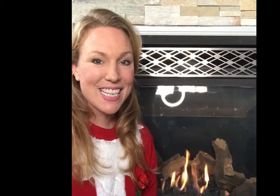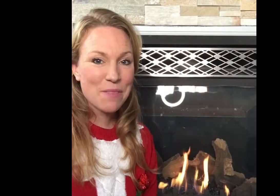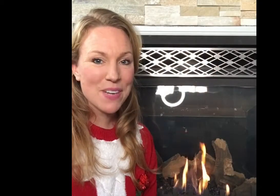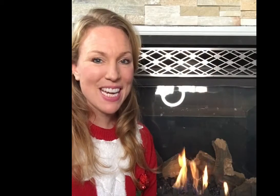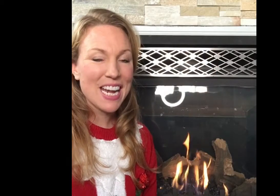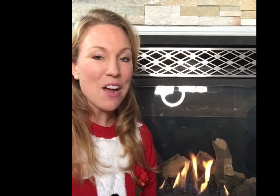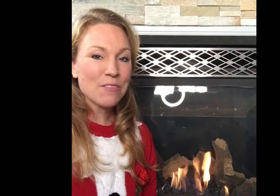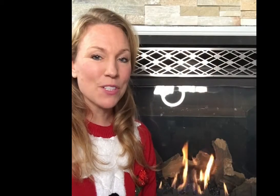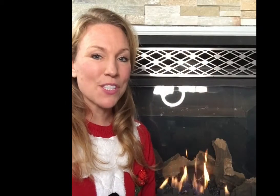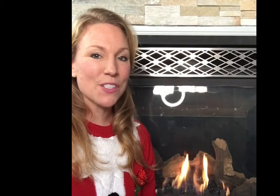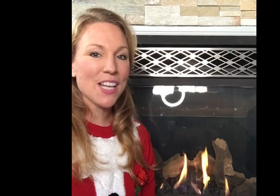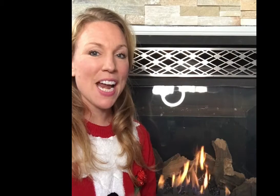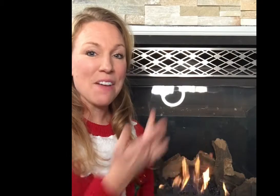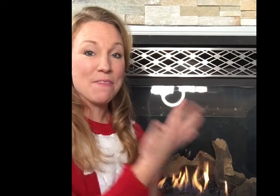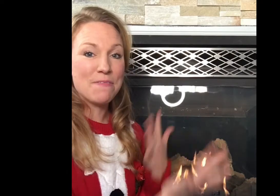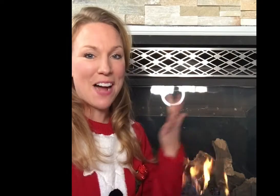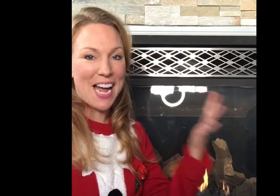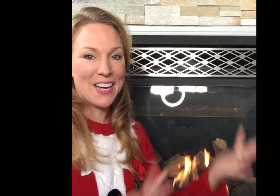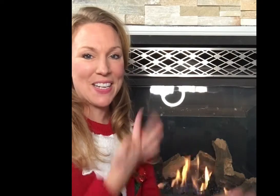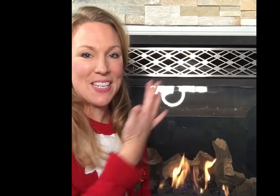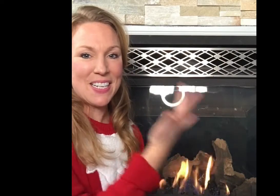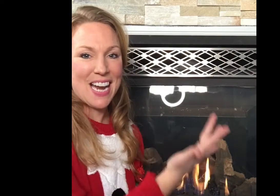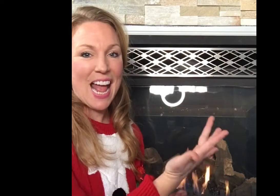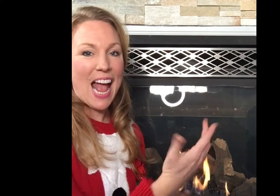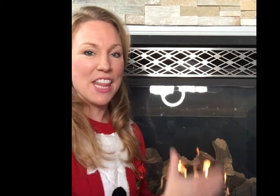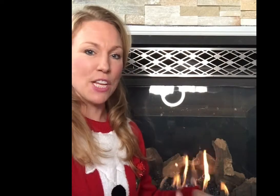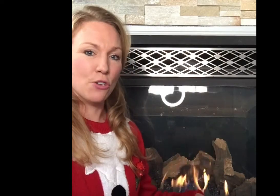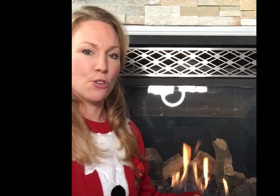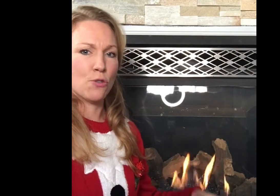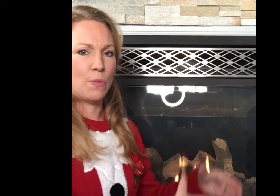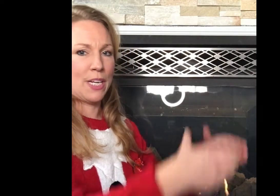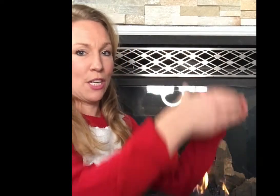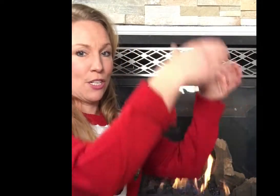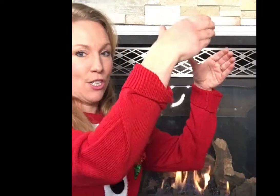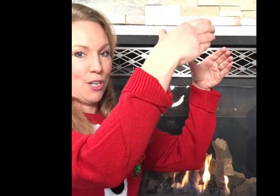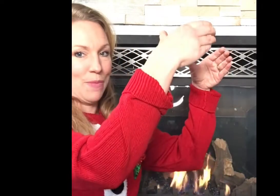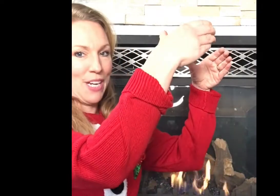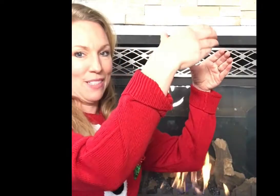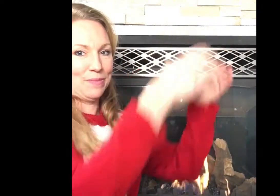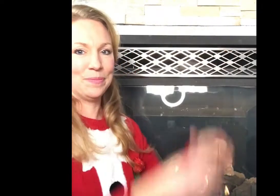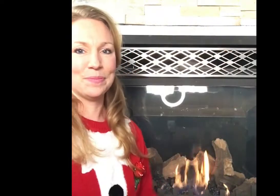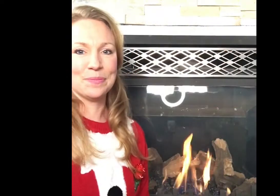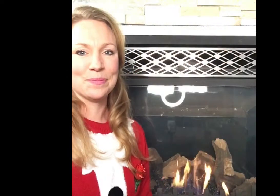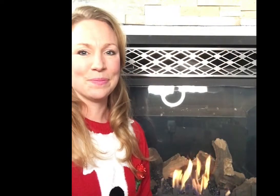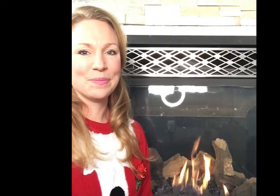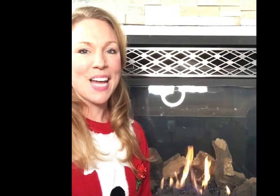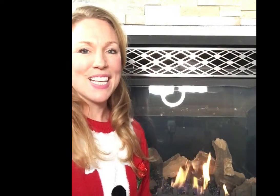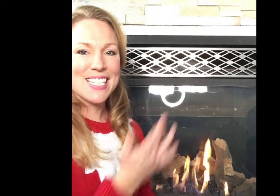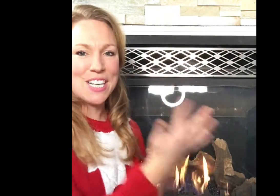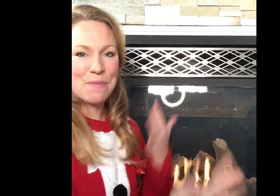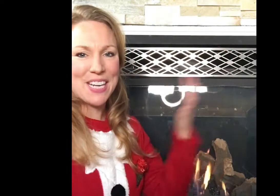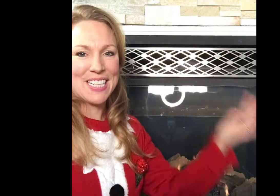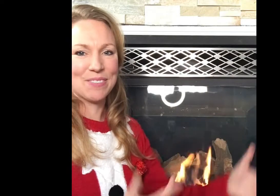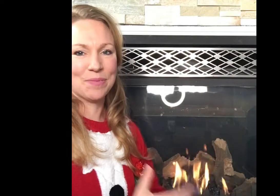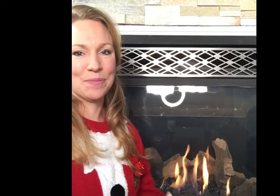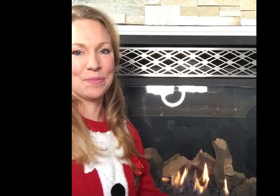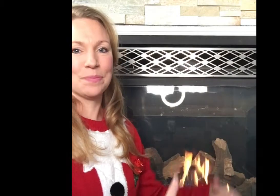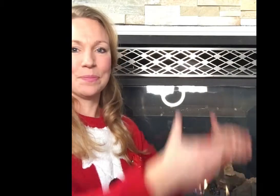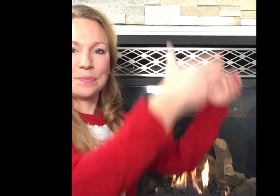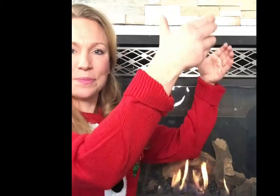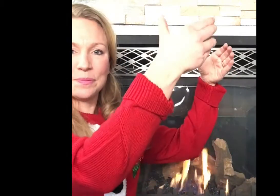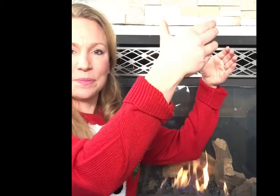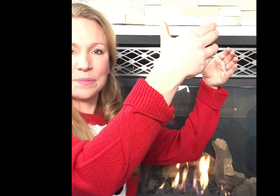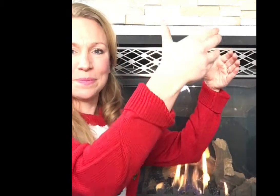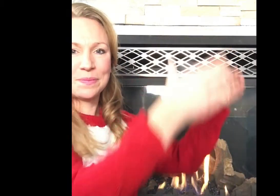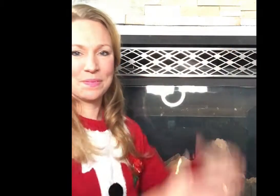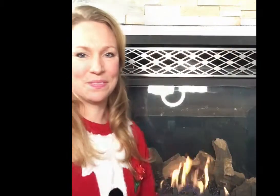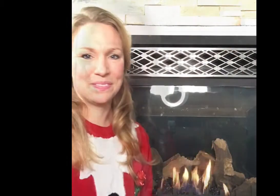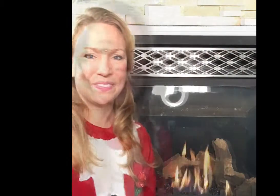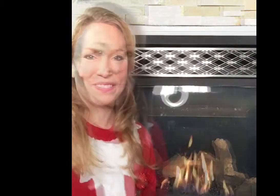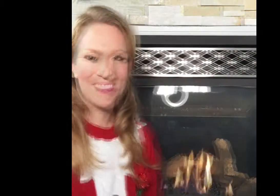CHIMNEY. First you sign FIRE, and then you show the big chimney. CHIMNEY.